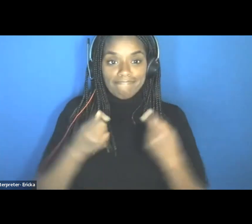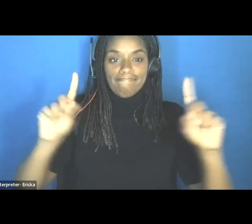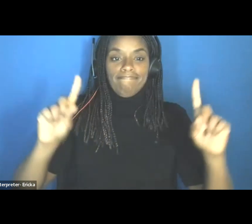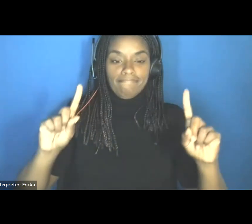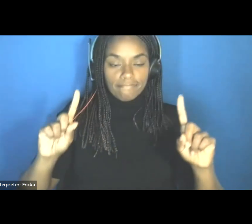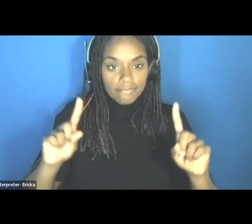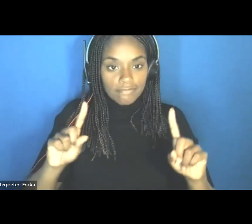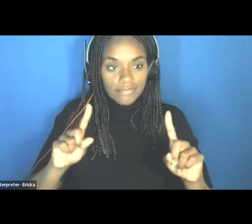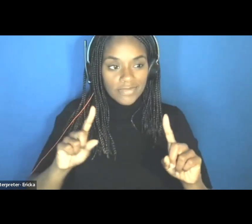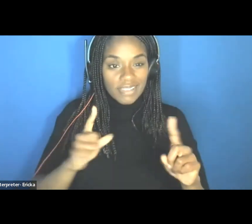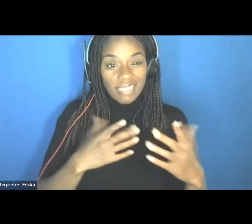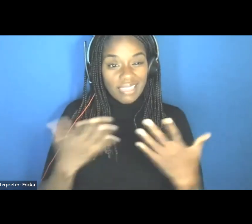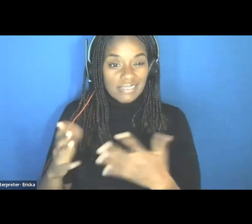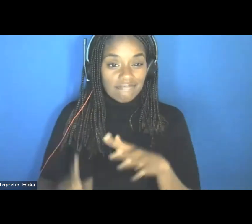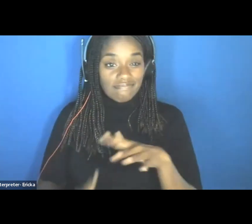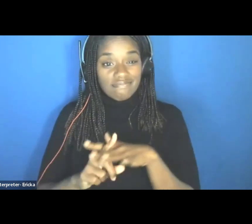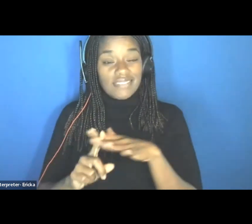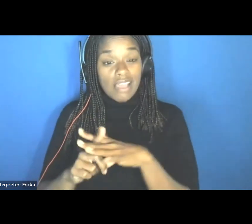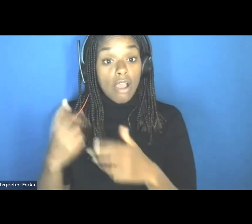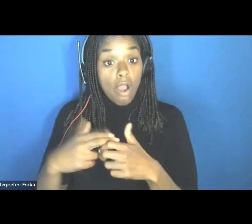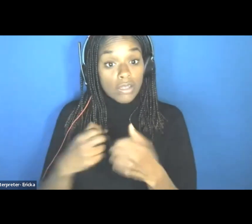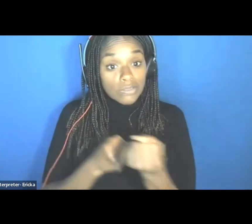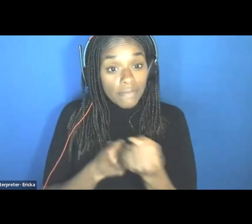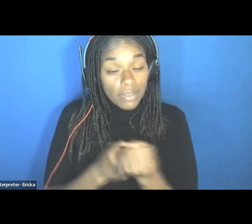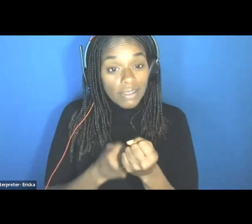But when rejection and disability are also connected to the color of your skin or the language that you speak or the place where you were born, it is just so much harder to overcome obstacles.